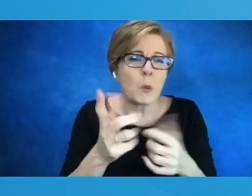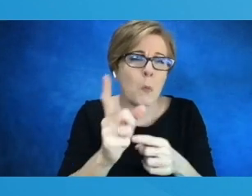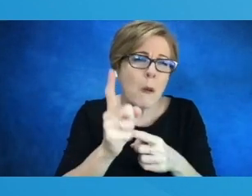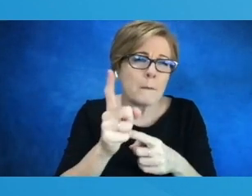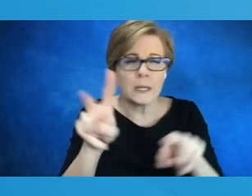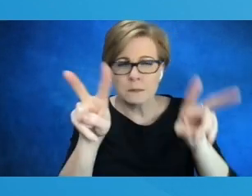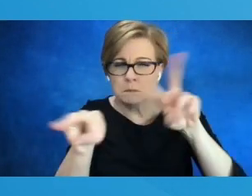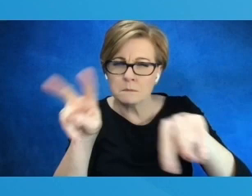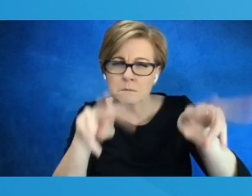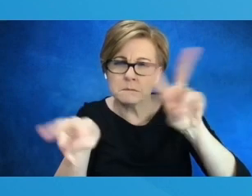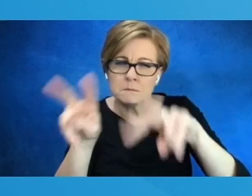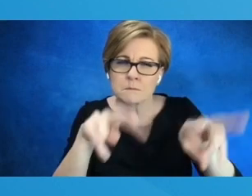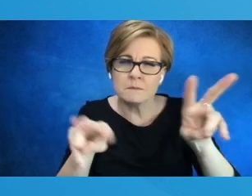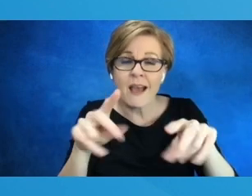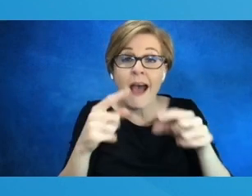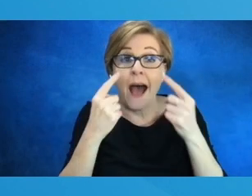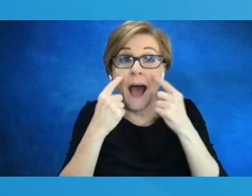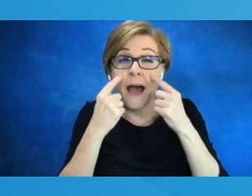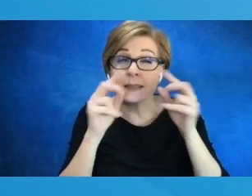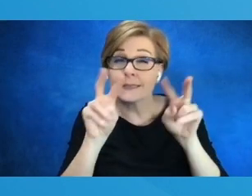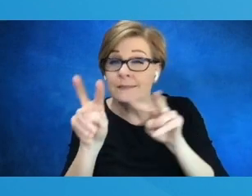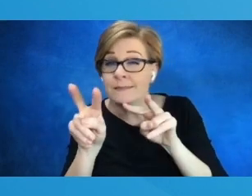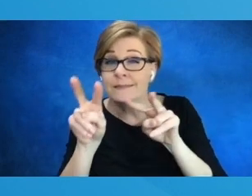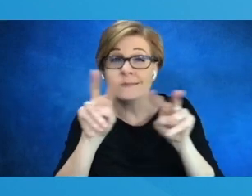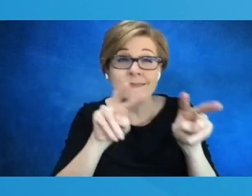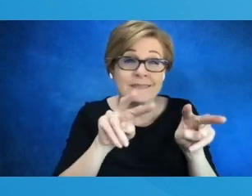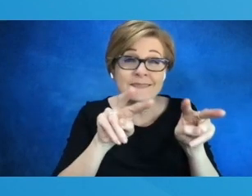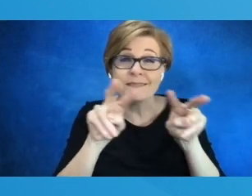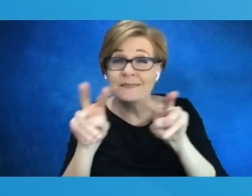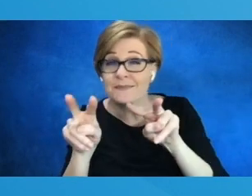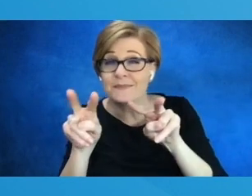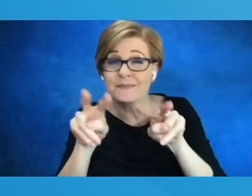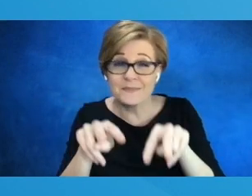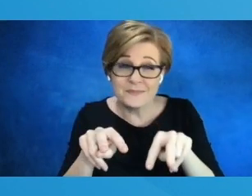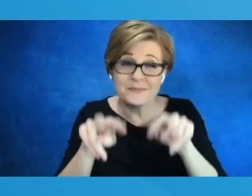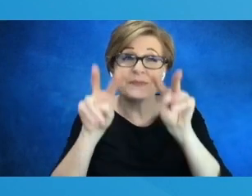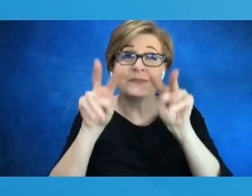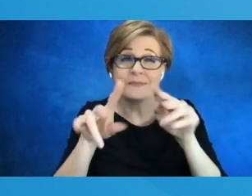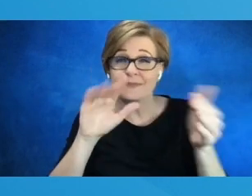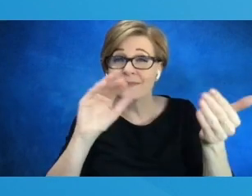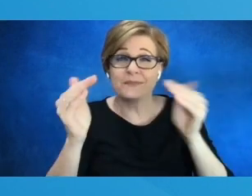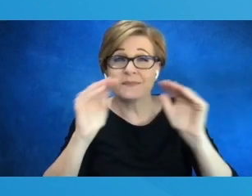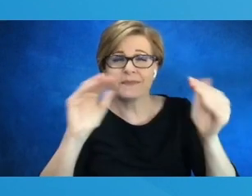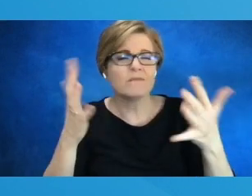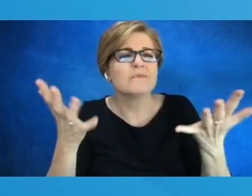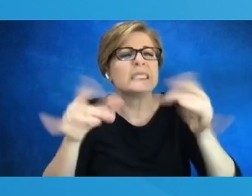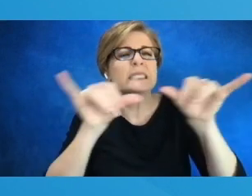Let your eyes wander from side to side and up and down as you look.